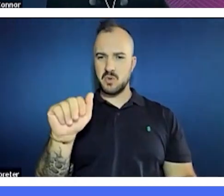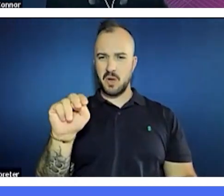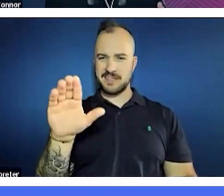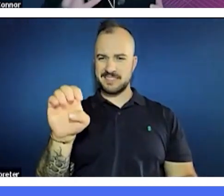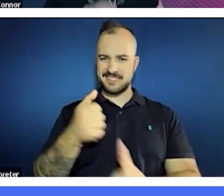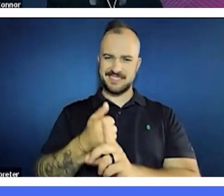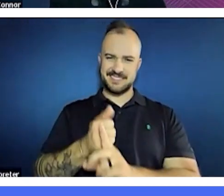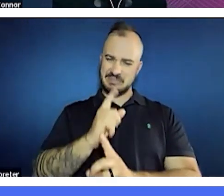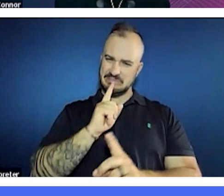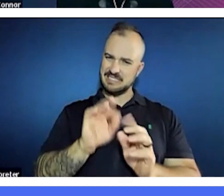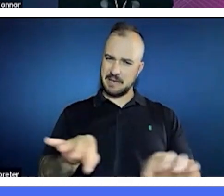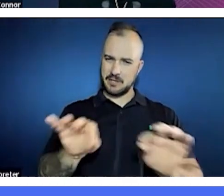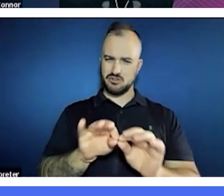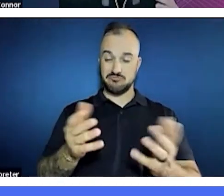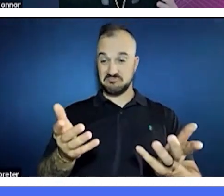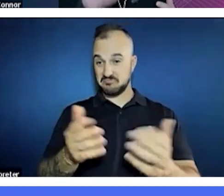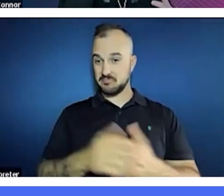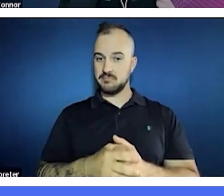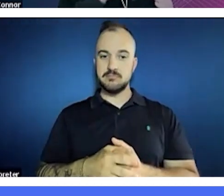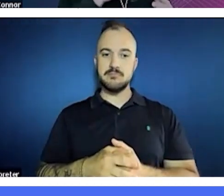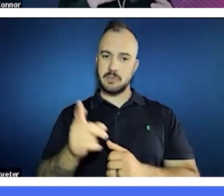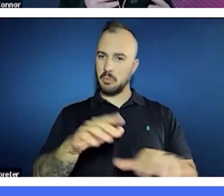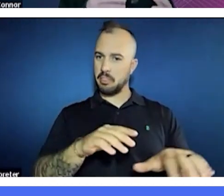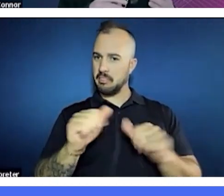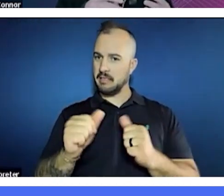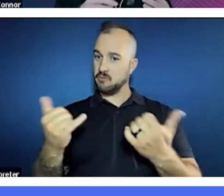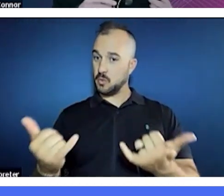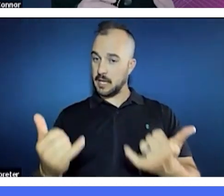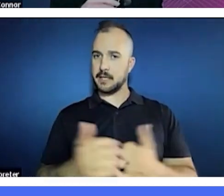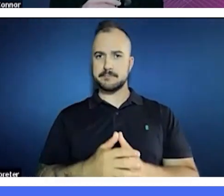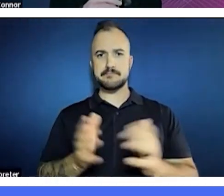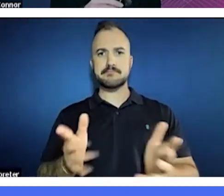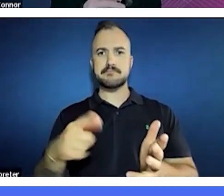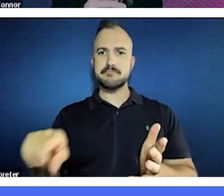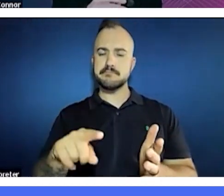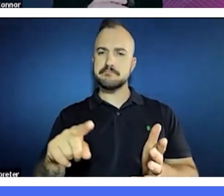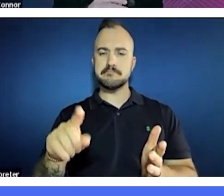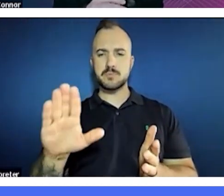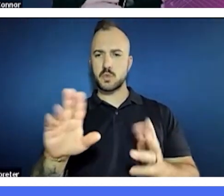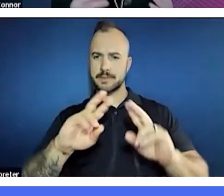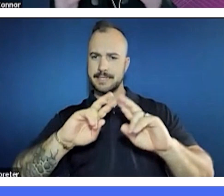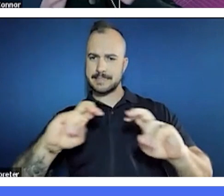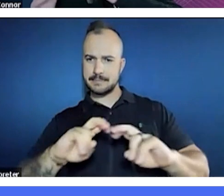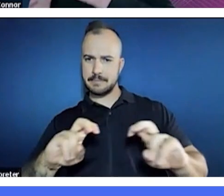And so as you leave today, I encourage you to think about how do you connect your assessment and your measure of progress